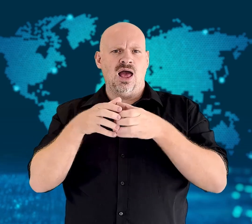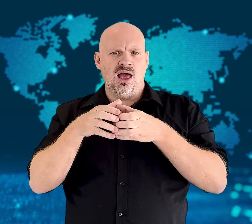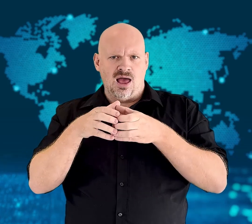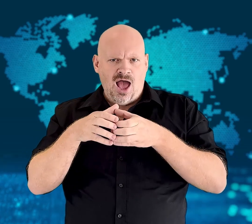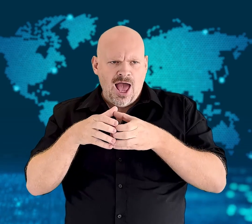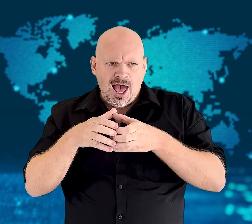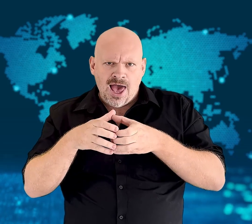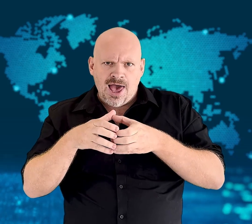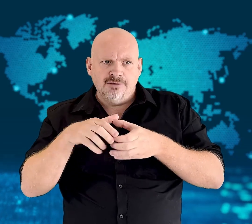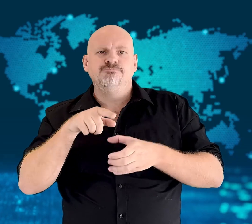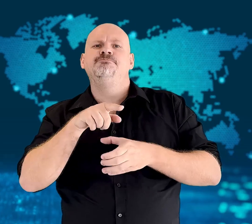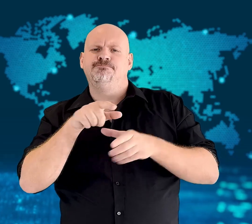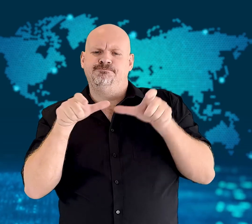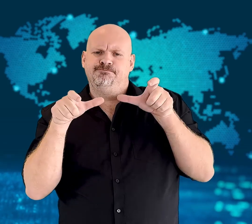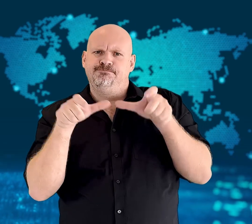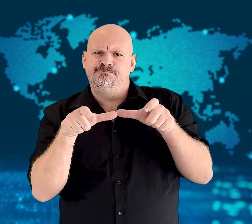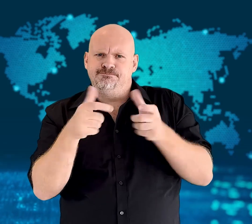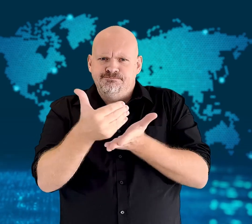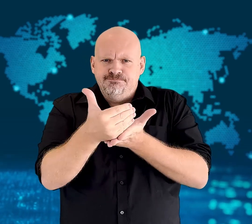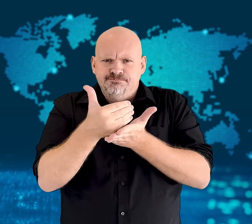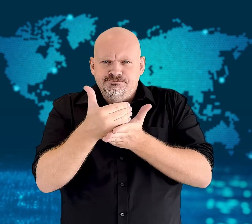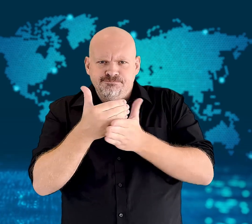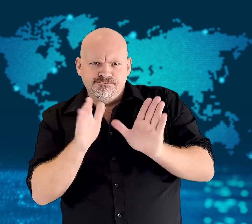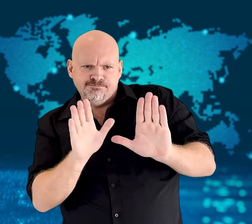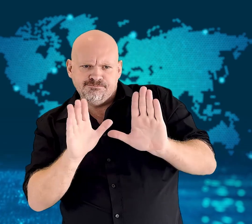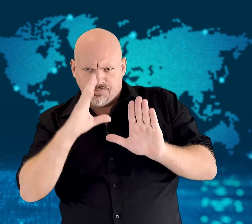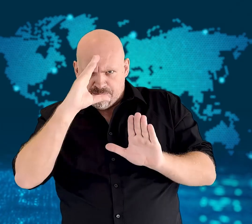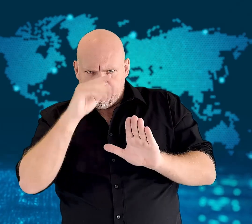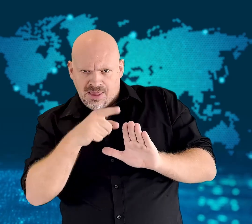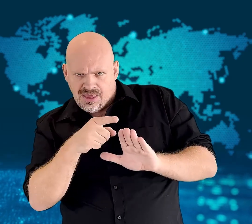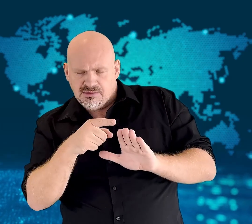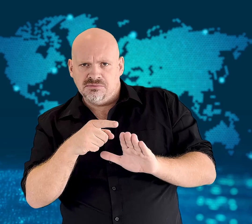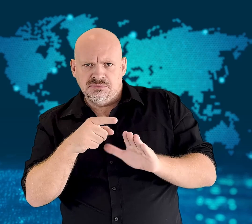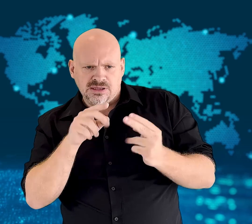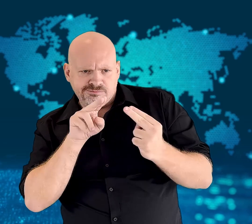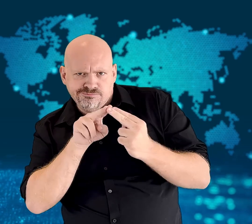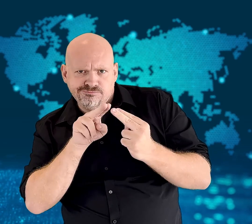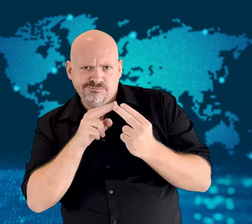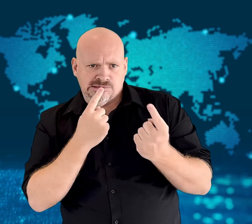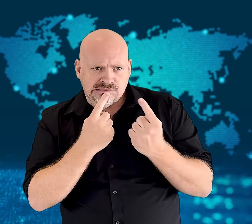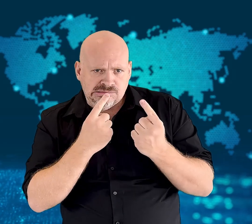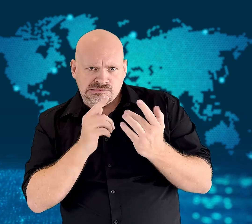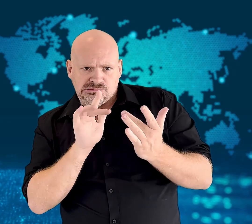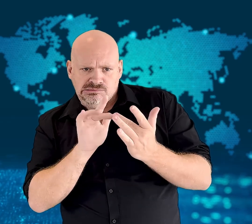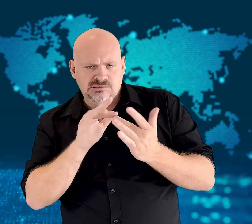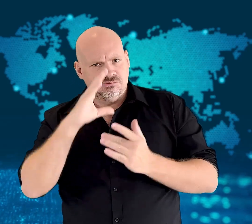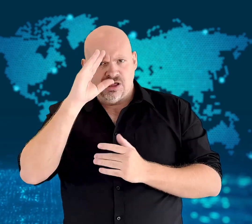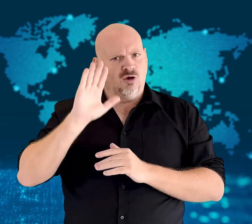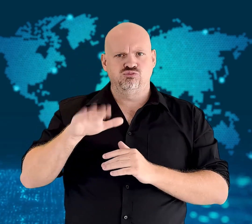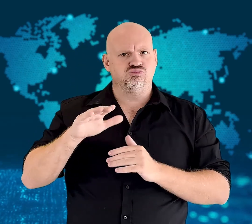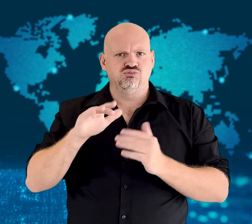and sometimes left supplies for him.